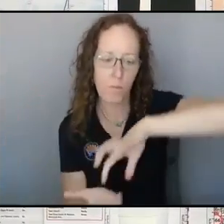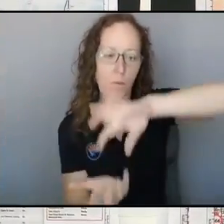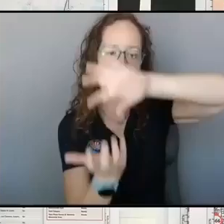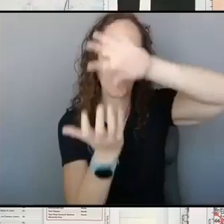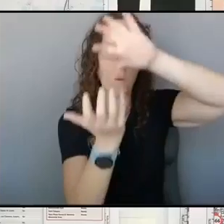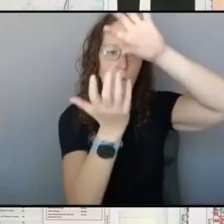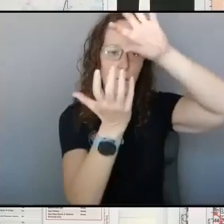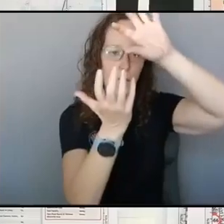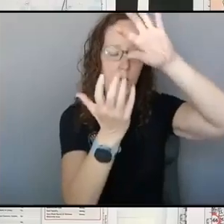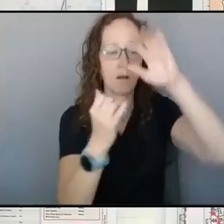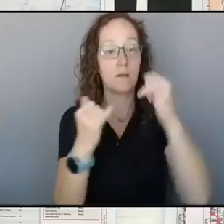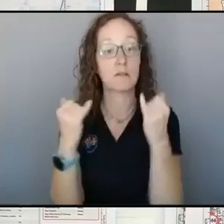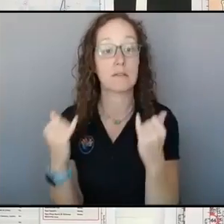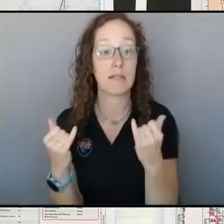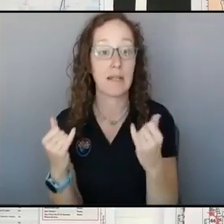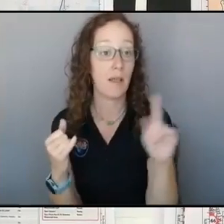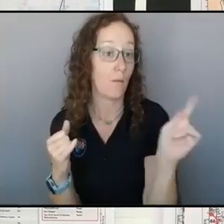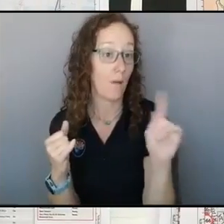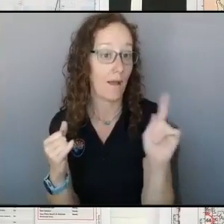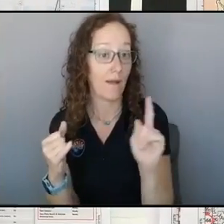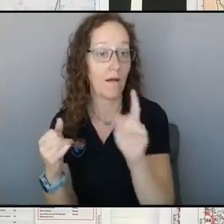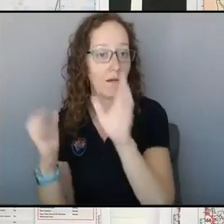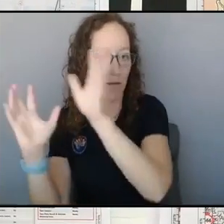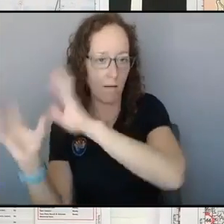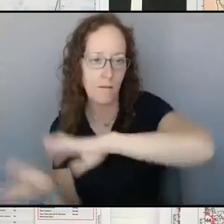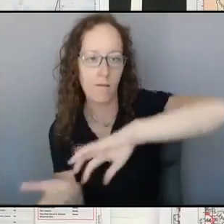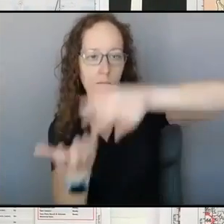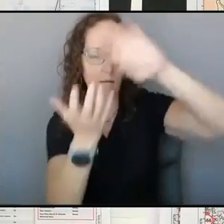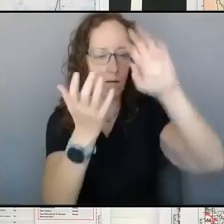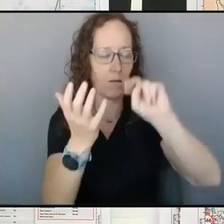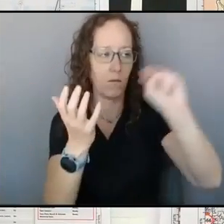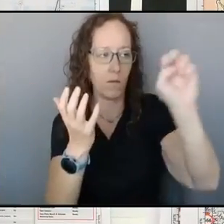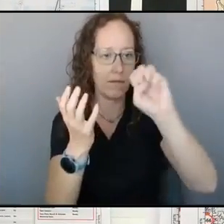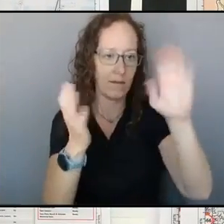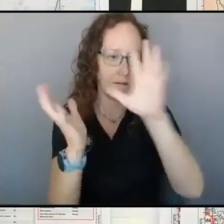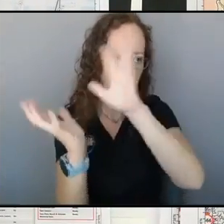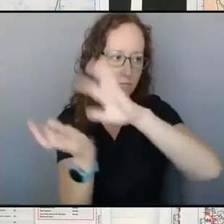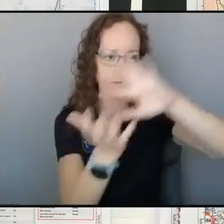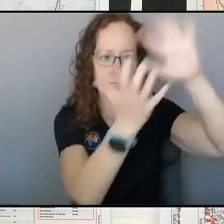today is going to send them to the northeast. Now, the closer